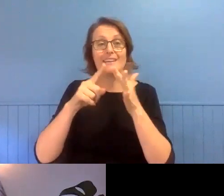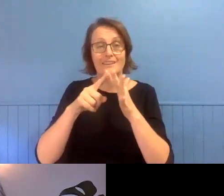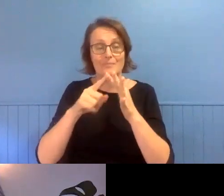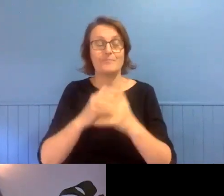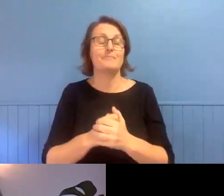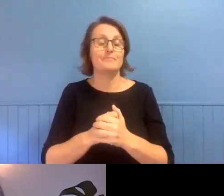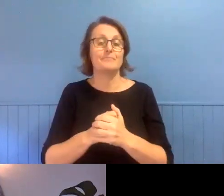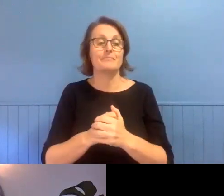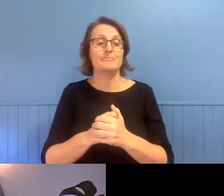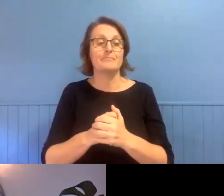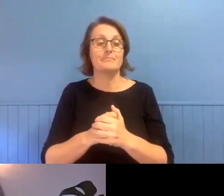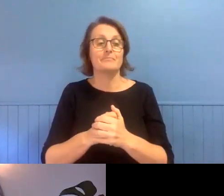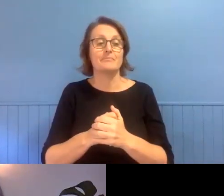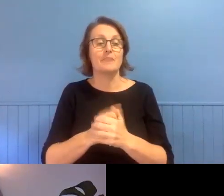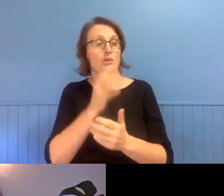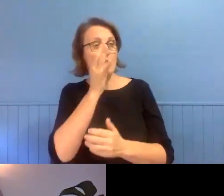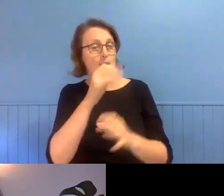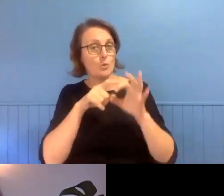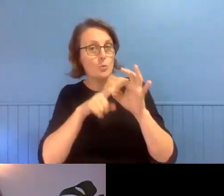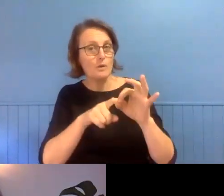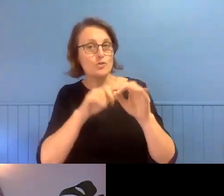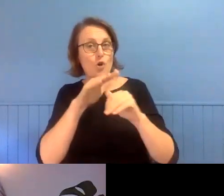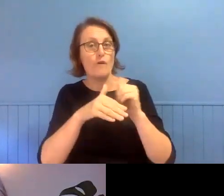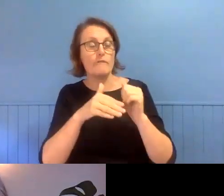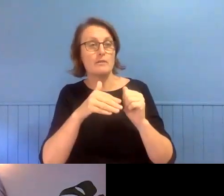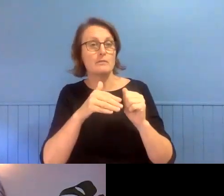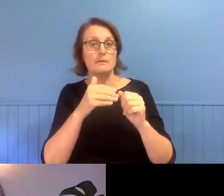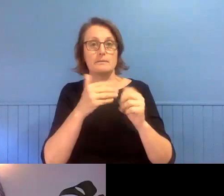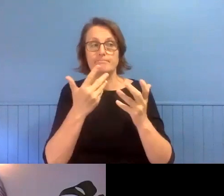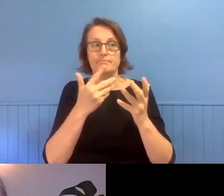hear Tandi's insights on online insight to engaging a core bis of